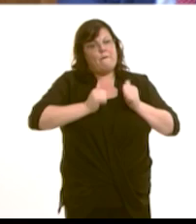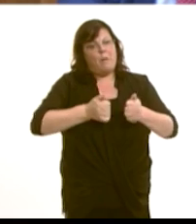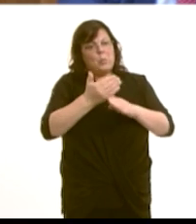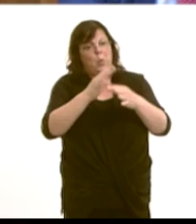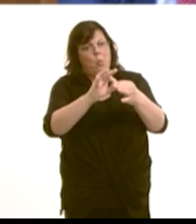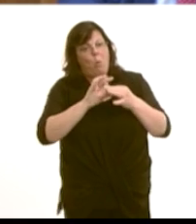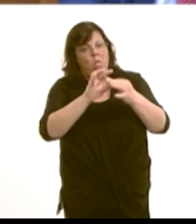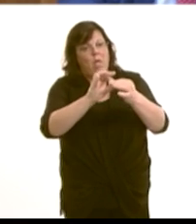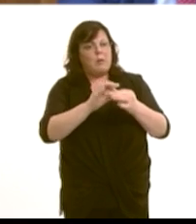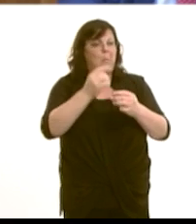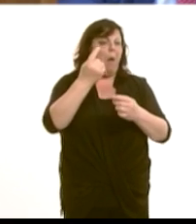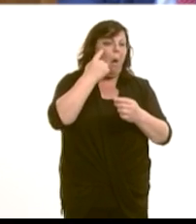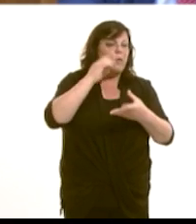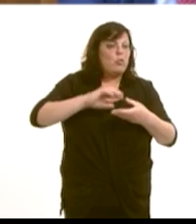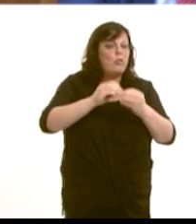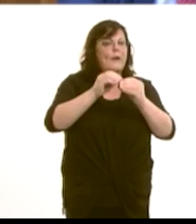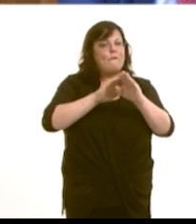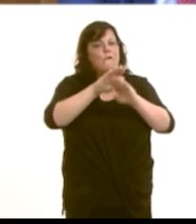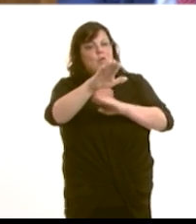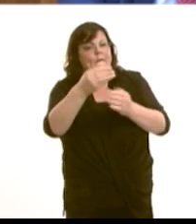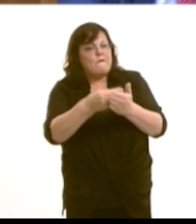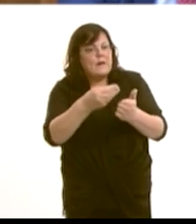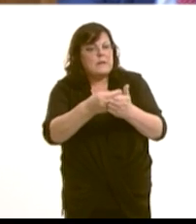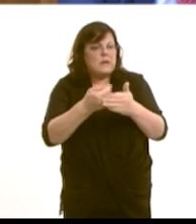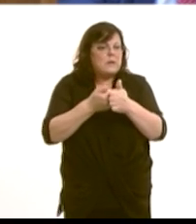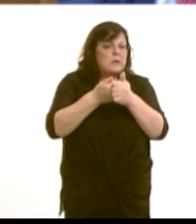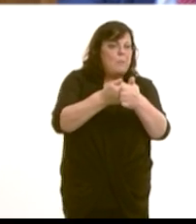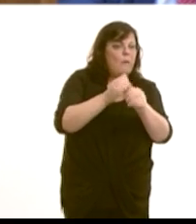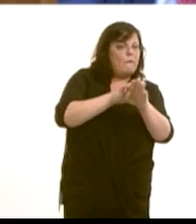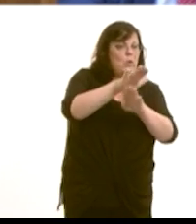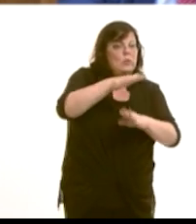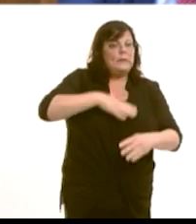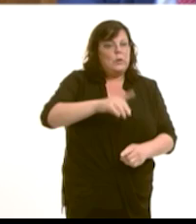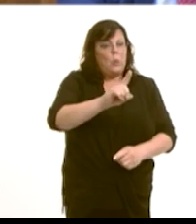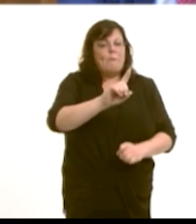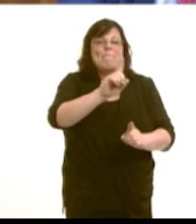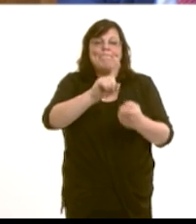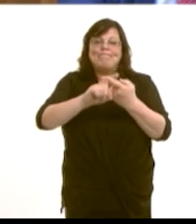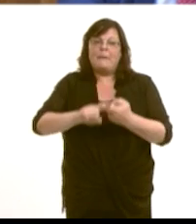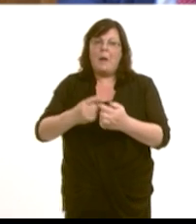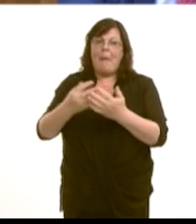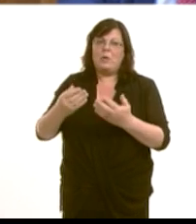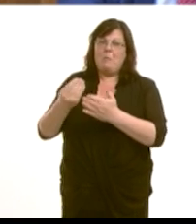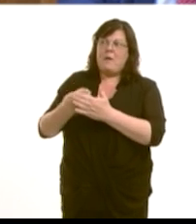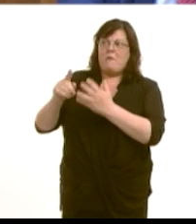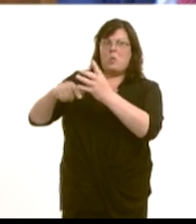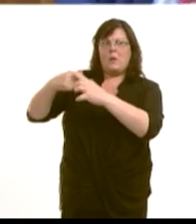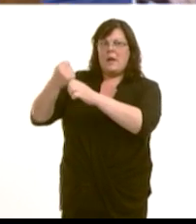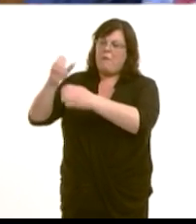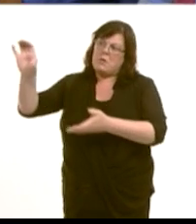funding scheme might look like, what support they may want in the futureóalthough, of course, that depends on the money being made available from the UK Government to provide